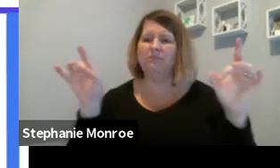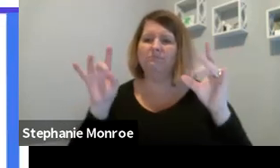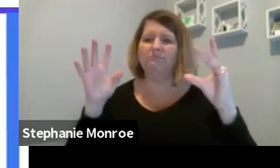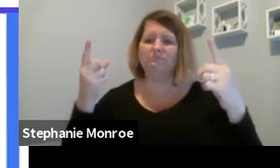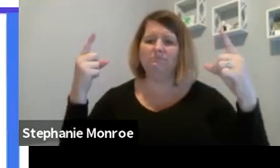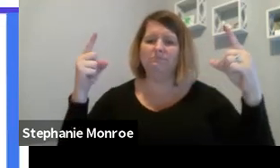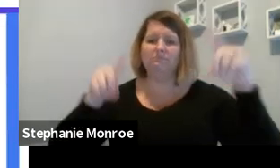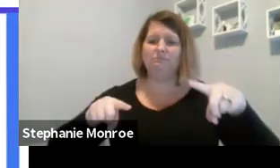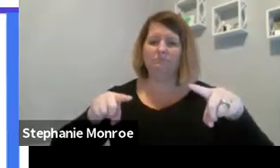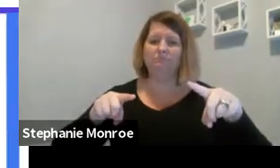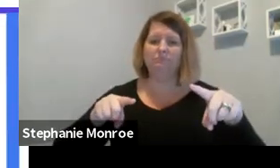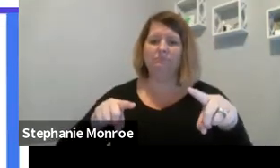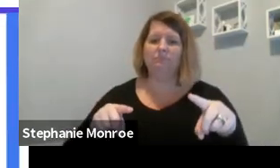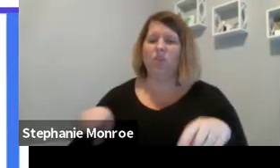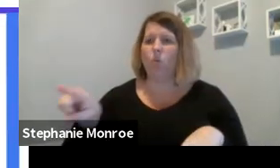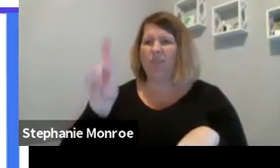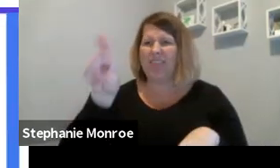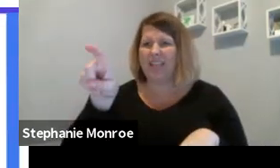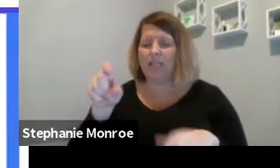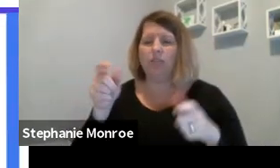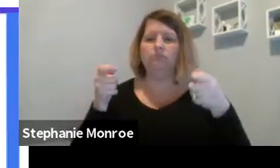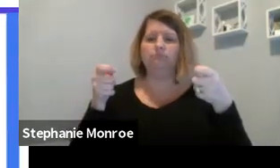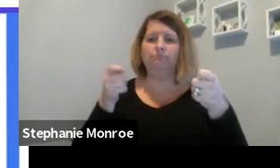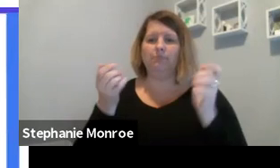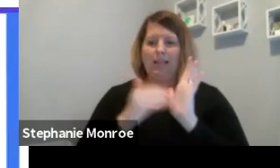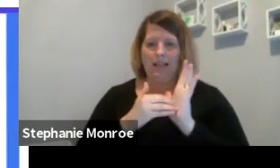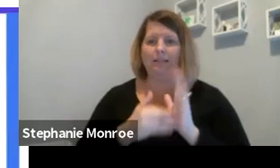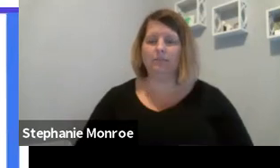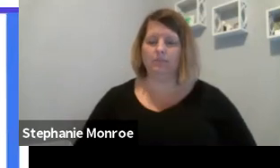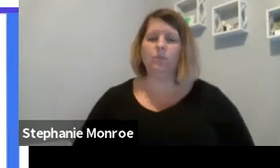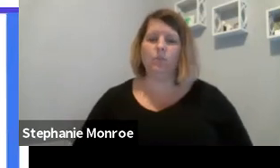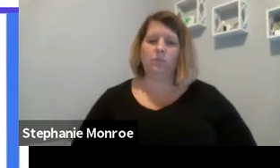and what they need to help them through the crisis,